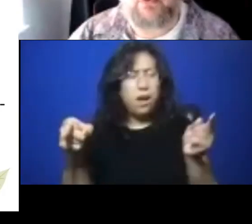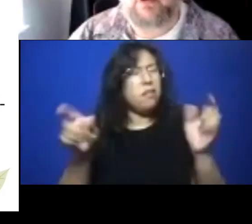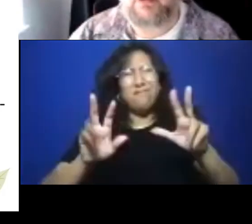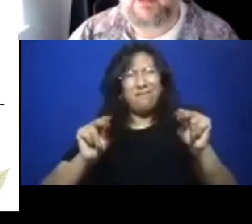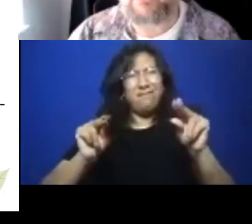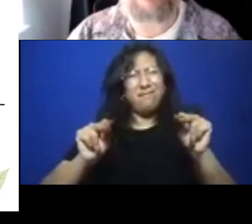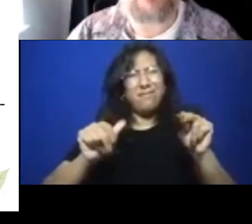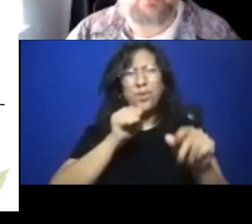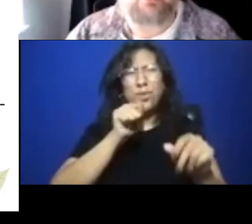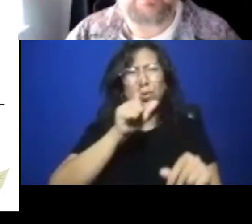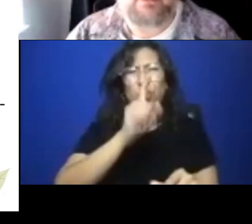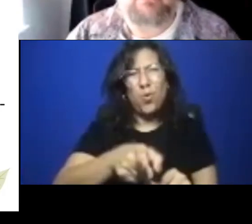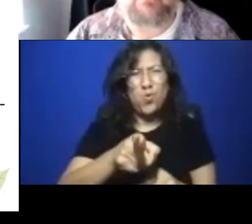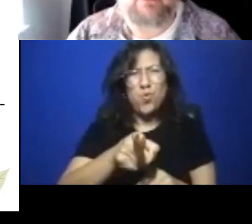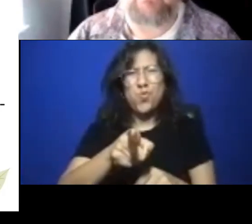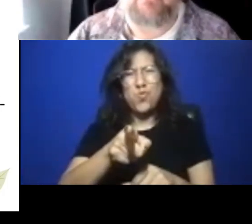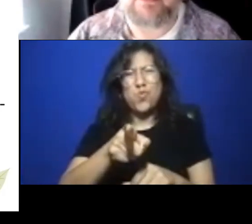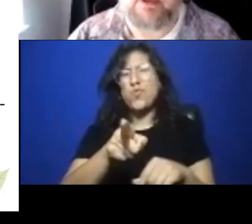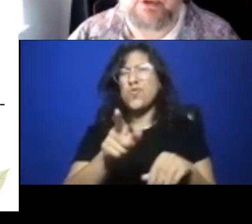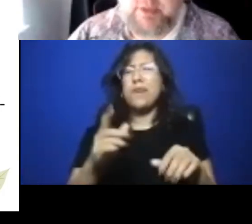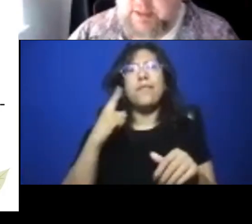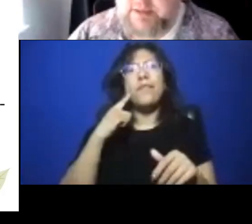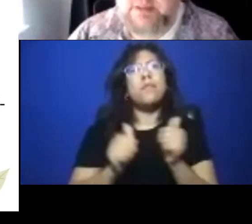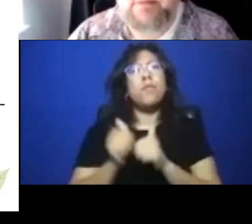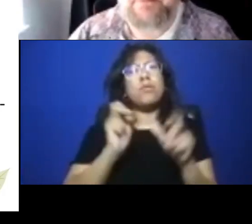for the majority of folks that are trans.